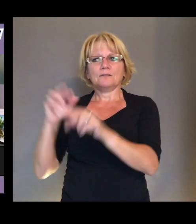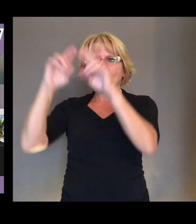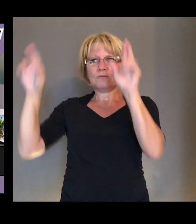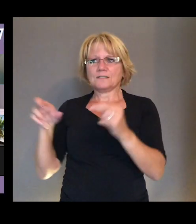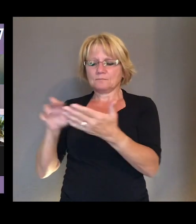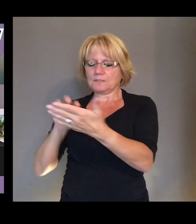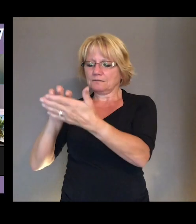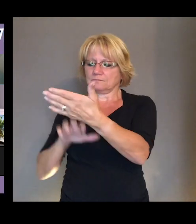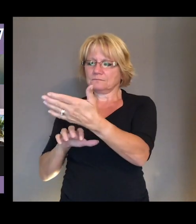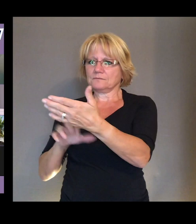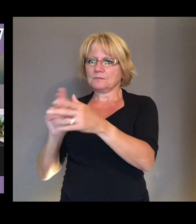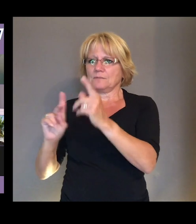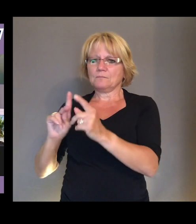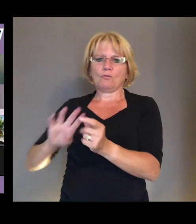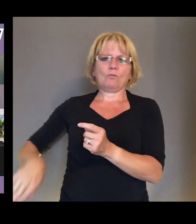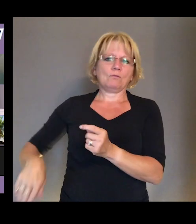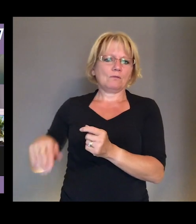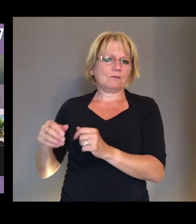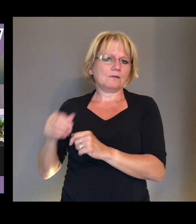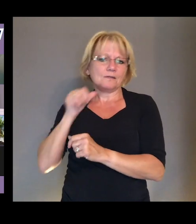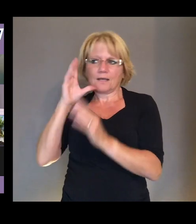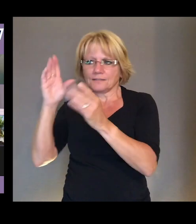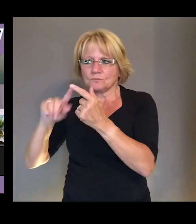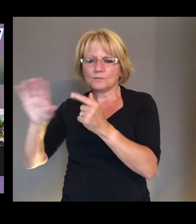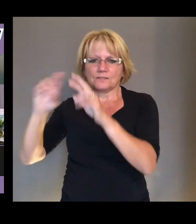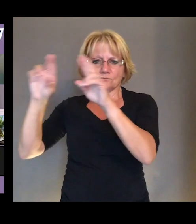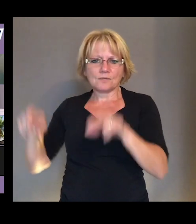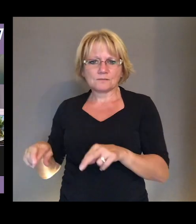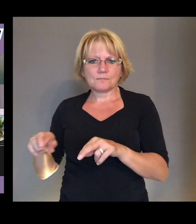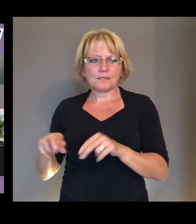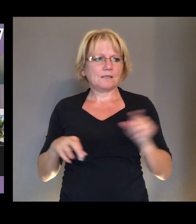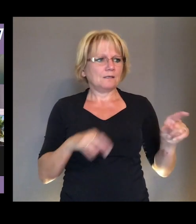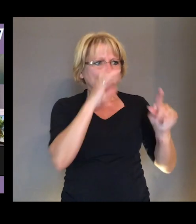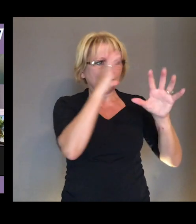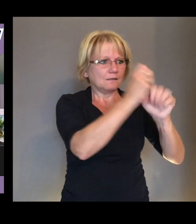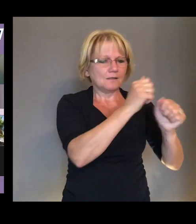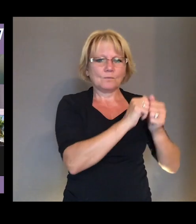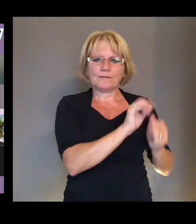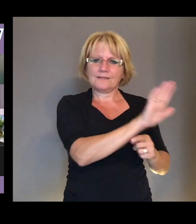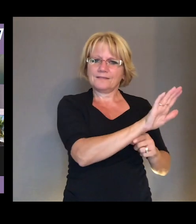Jamal notices that his resume isn't drawing as much interest as Kevin's even though they graduated from the same program